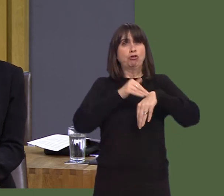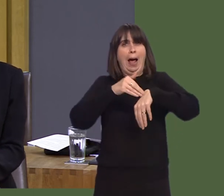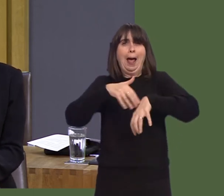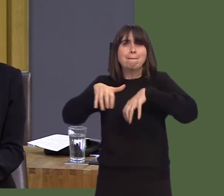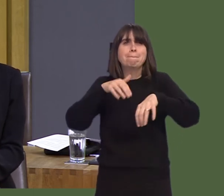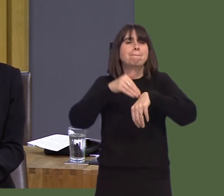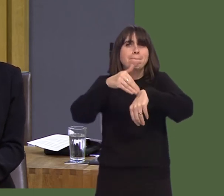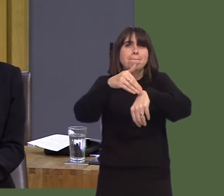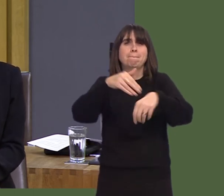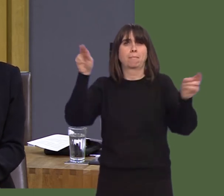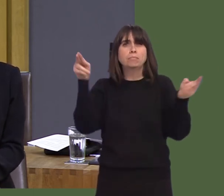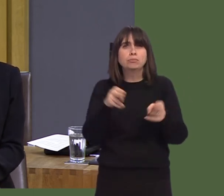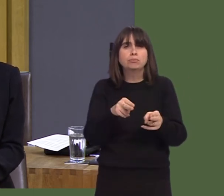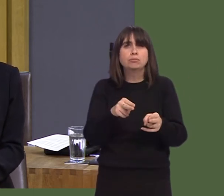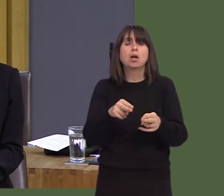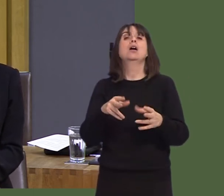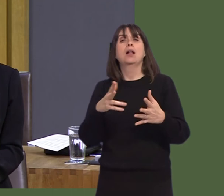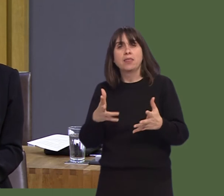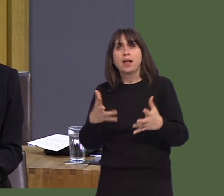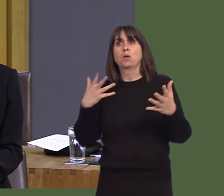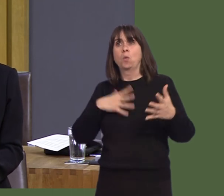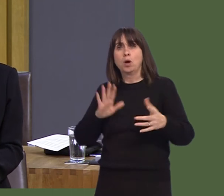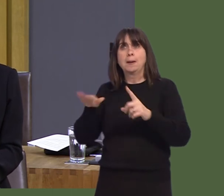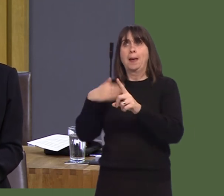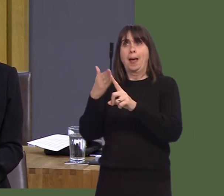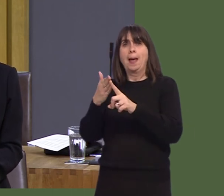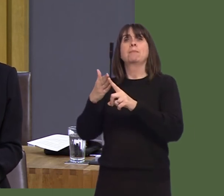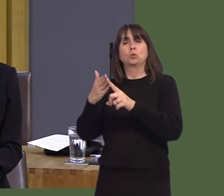Last week, the Daily Post reported that health chiefs are blaming extraordinary ongoing